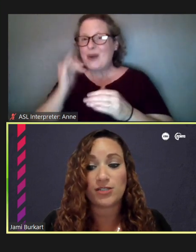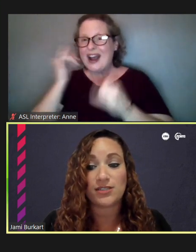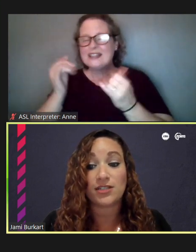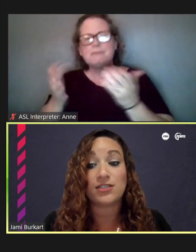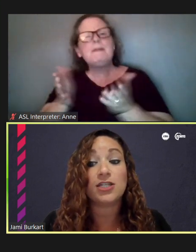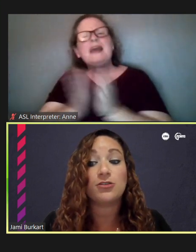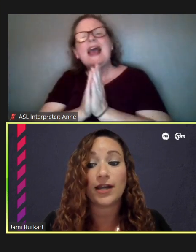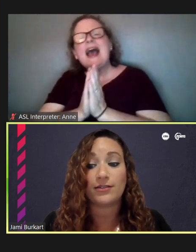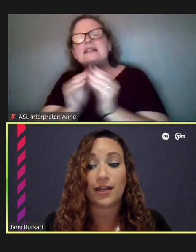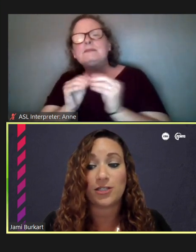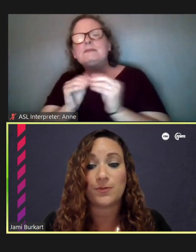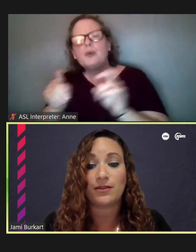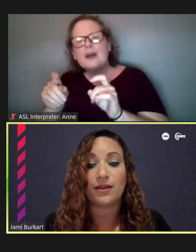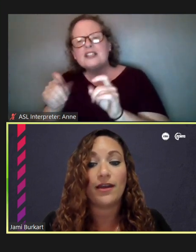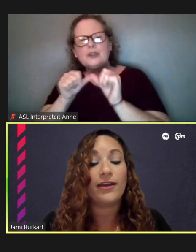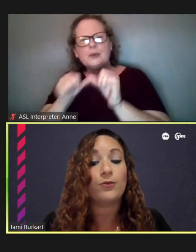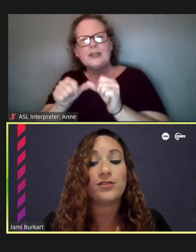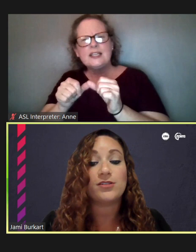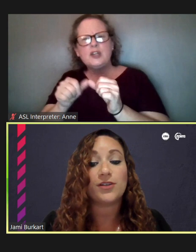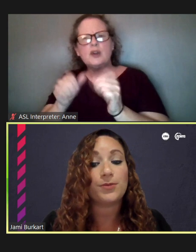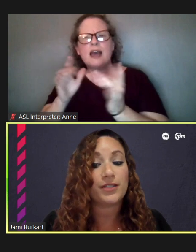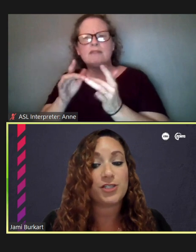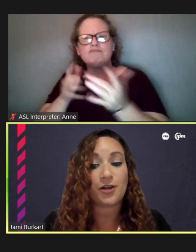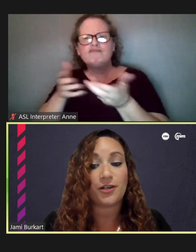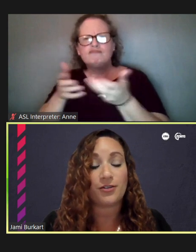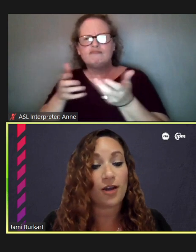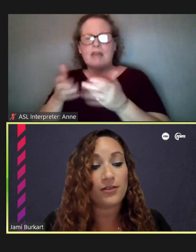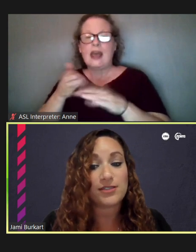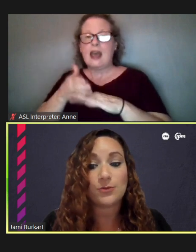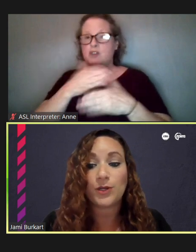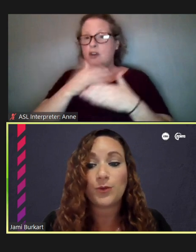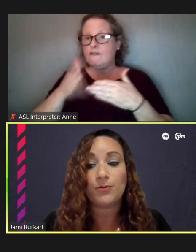questions to continue that engagement, and once you've completed sharing your thoughts, we will